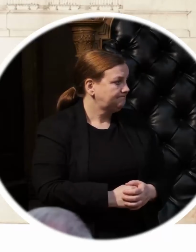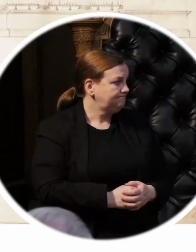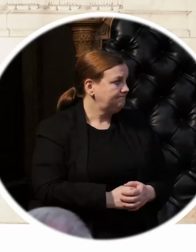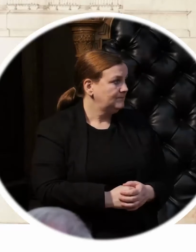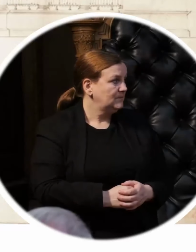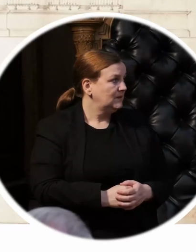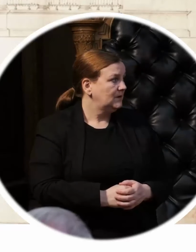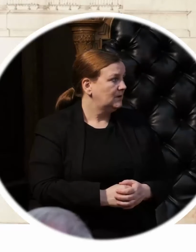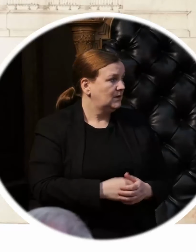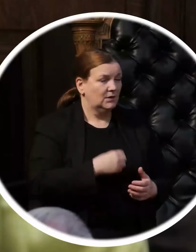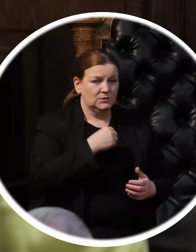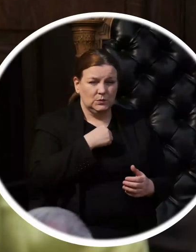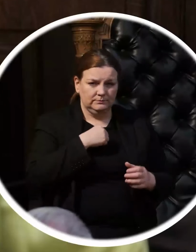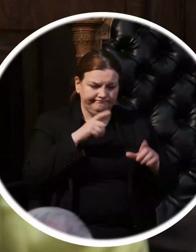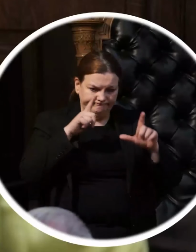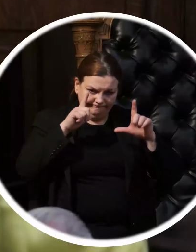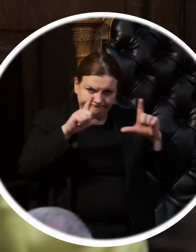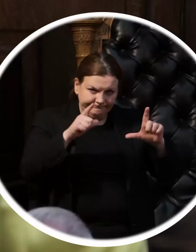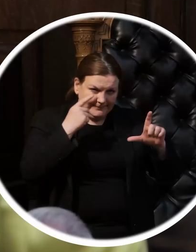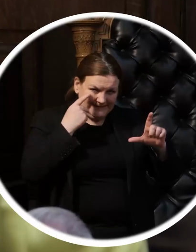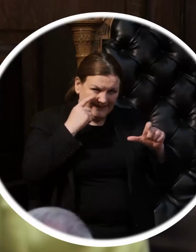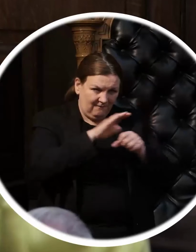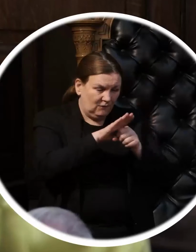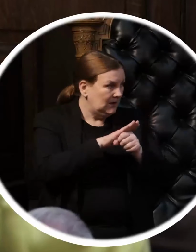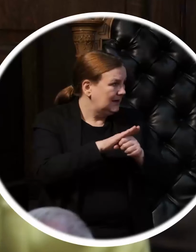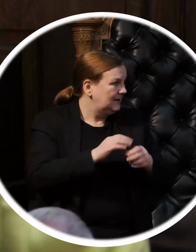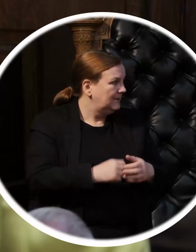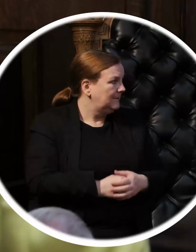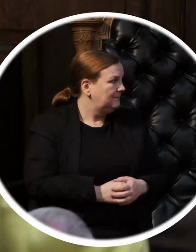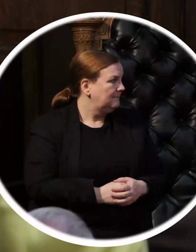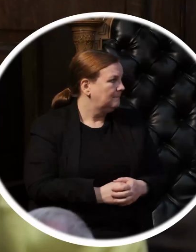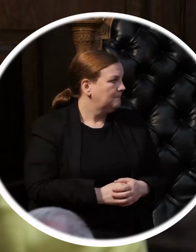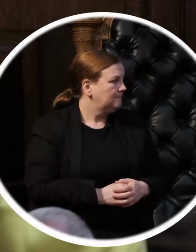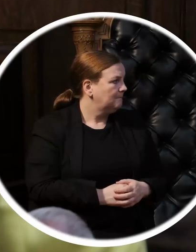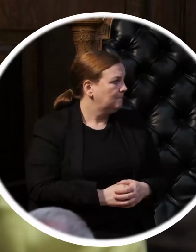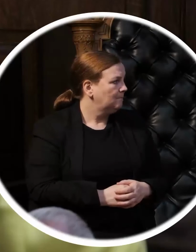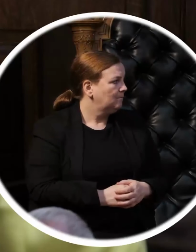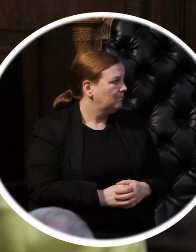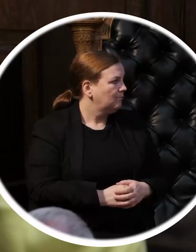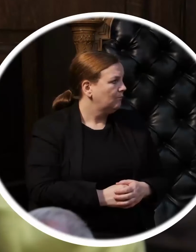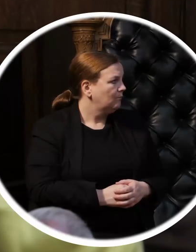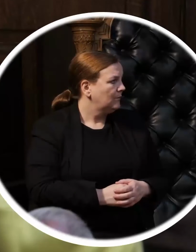order to, so that you can actually see it a bit more clearly on the screen, but it's very, very dark.